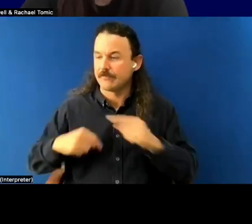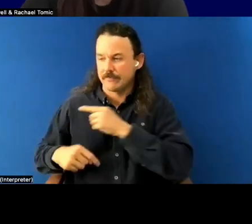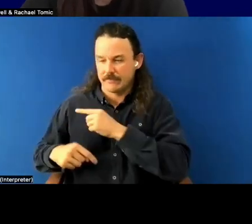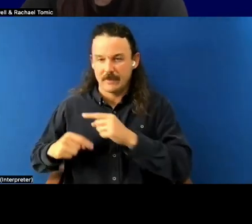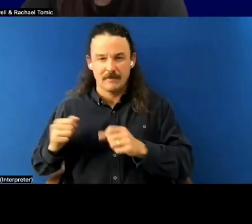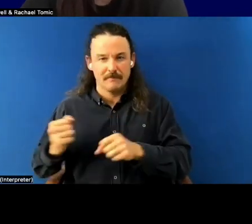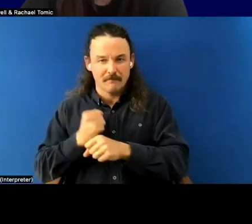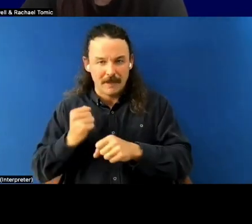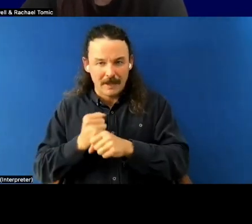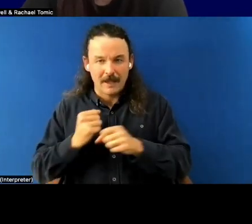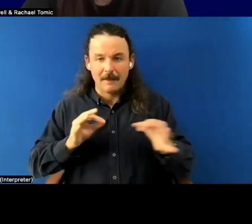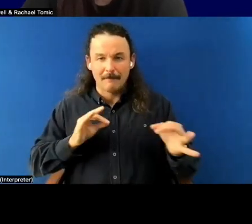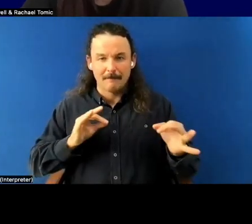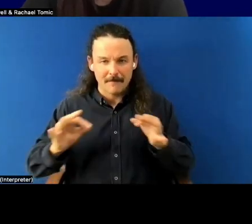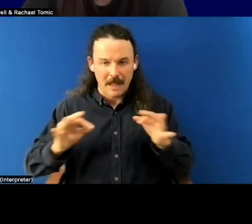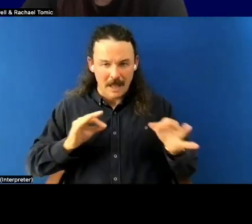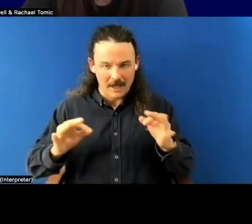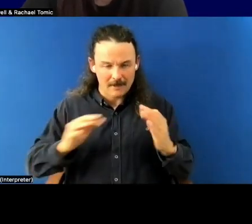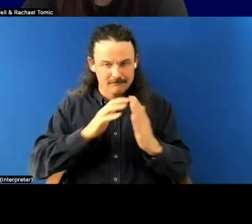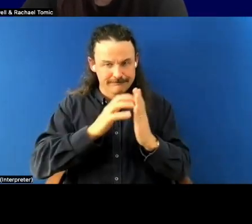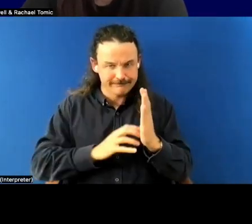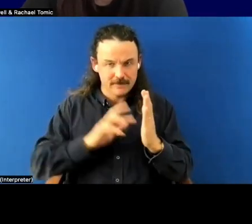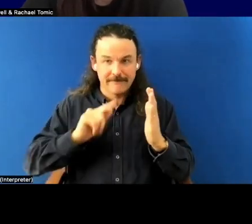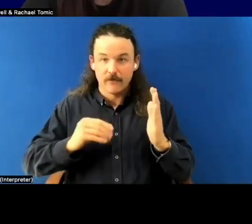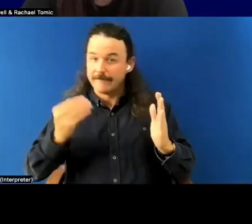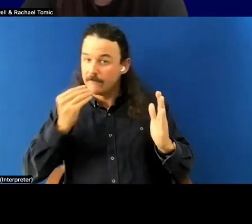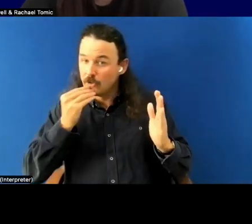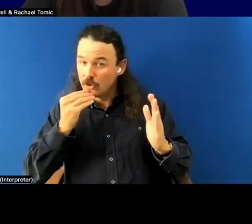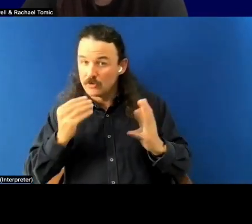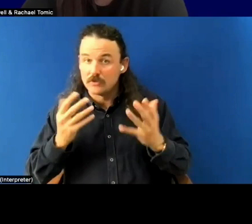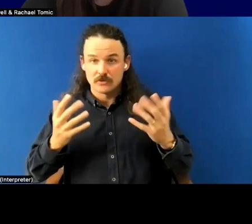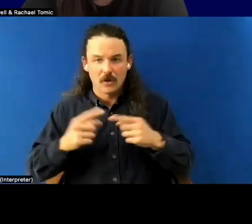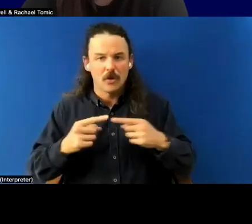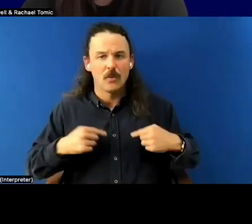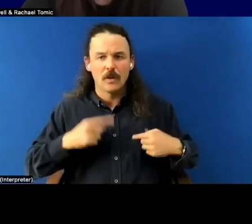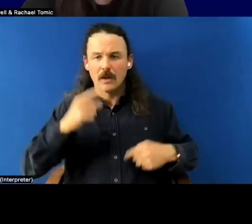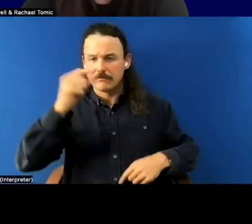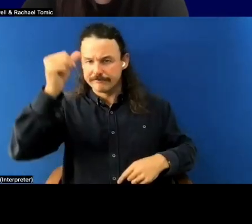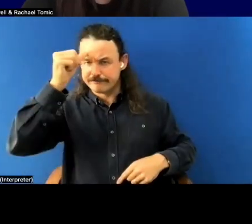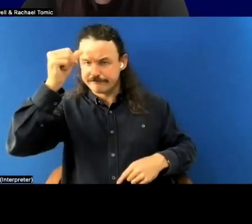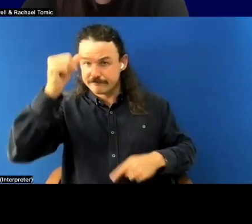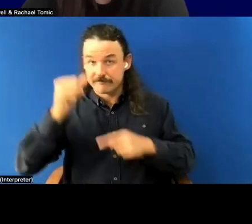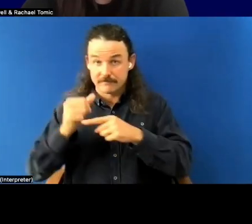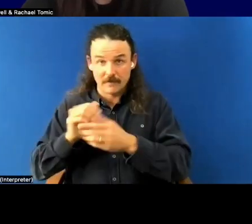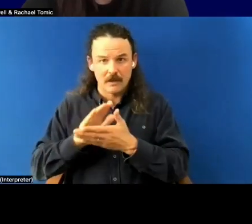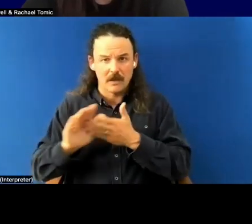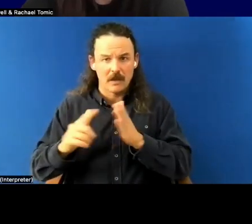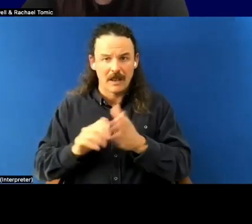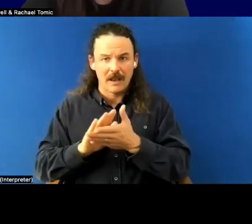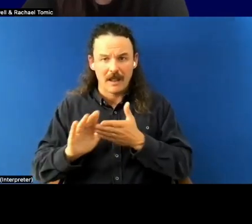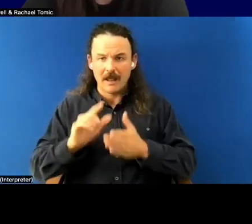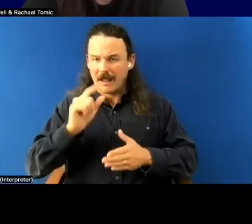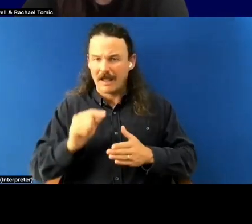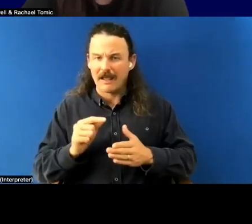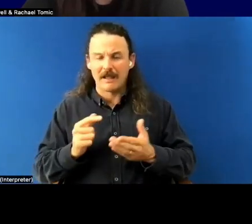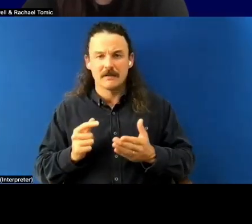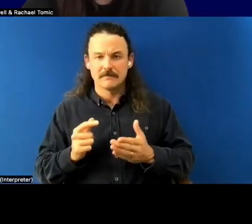of eating a tub of yoghurt is something that she can safely do considering her dysphasia.